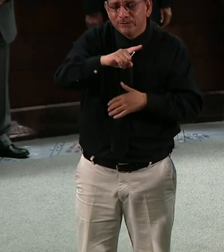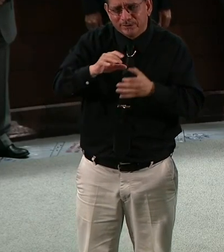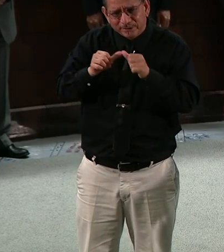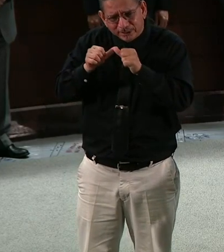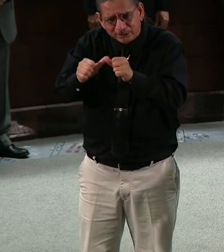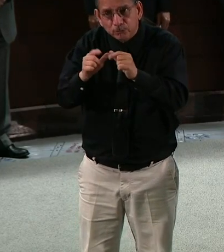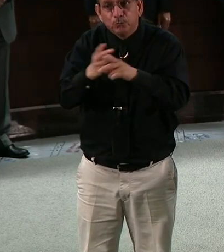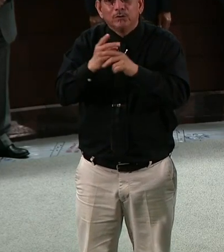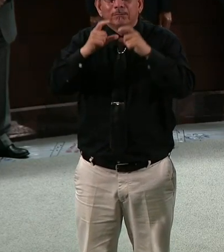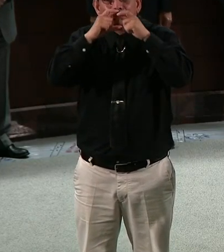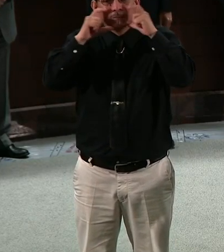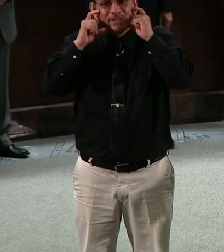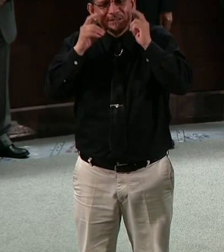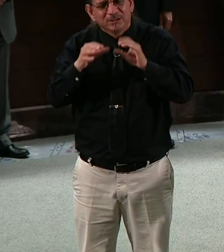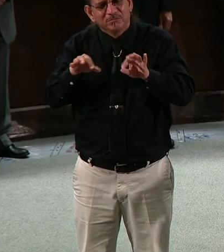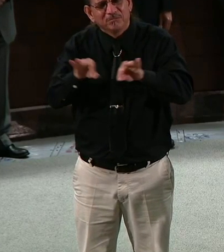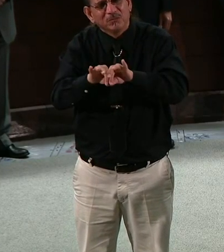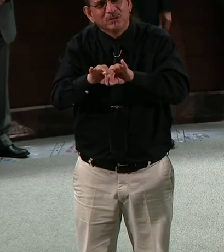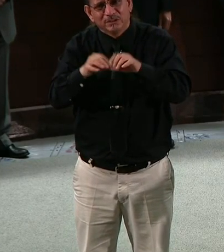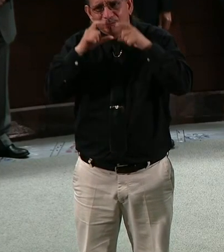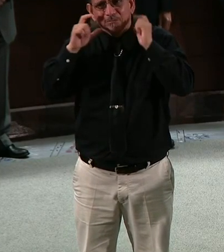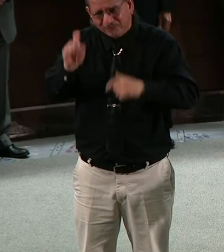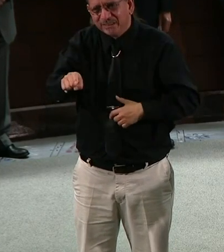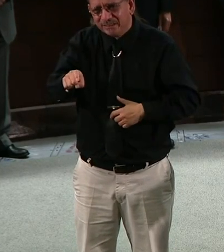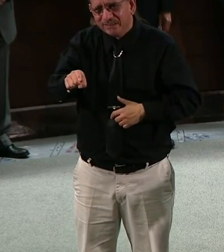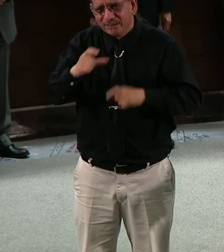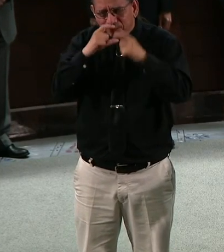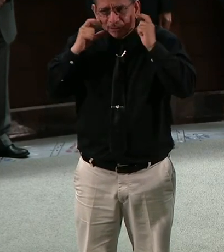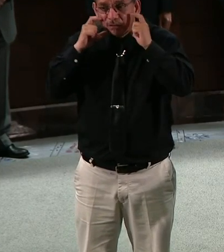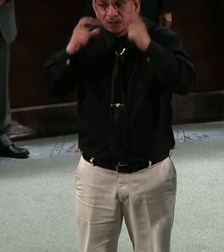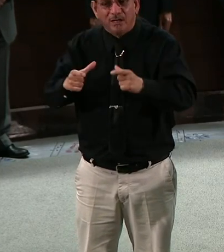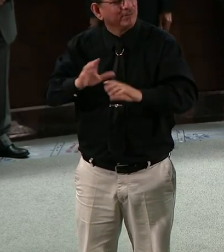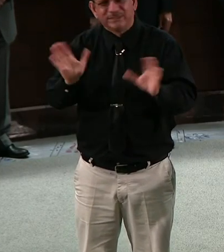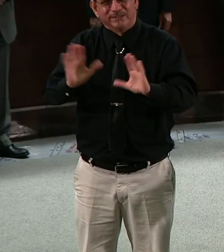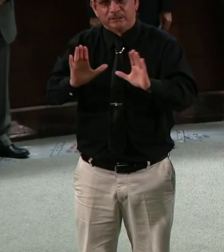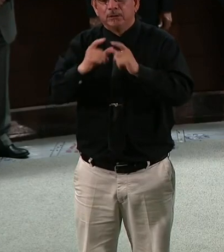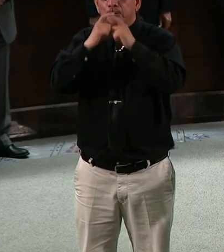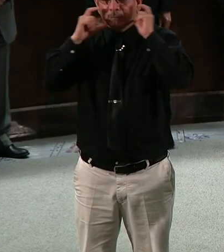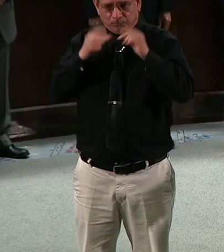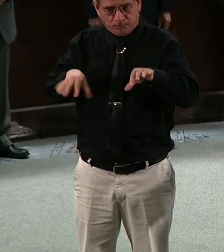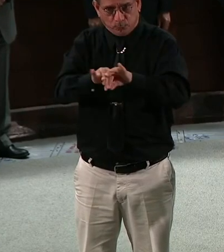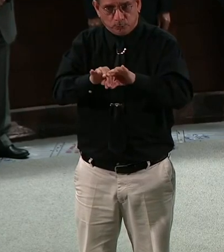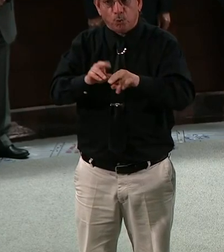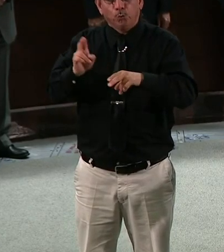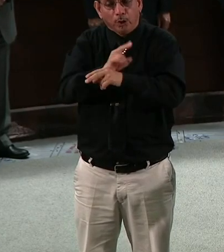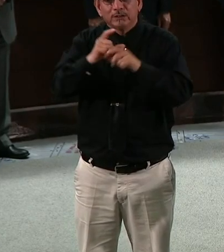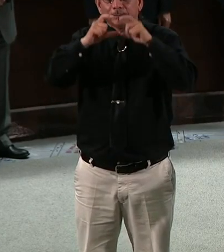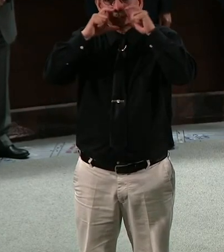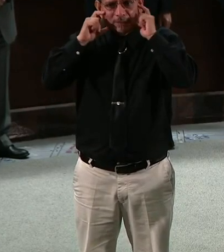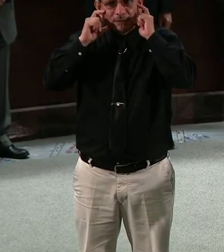CALAMOS AND NOW WEAR OFF AND FULL TOTAL FINANCIAL STATE 29%